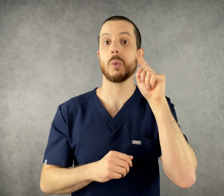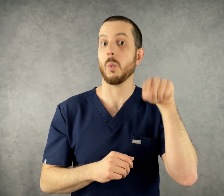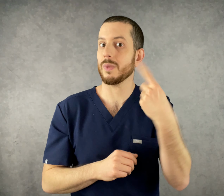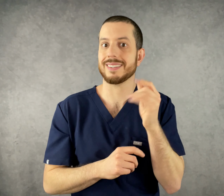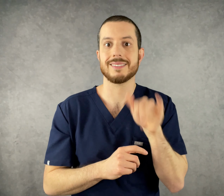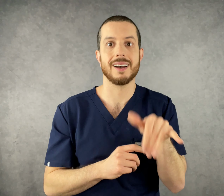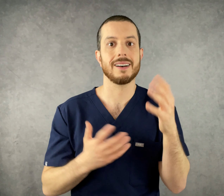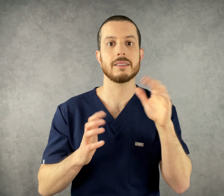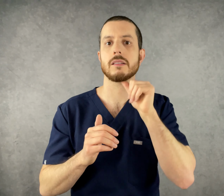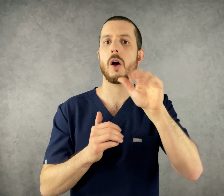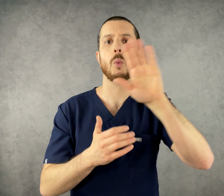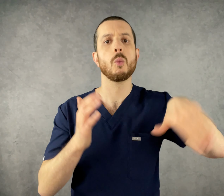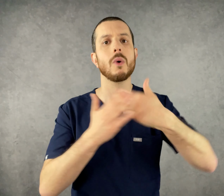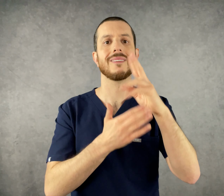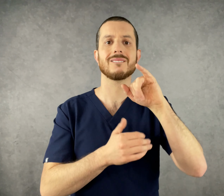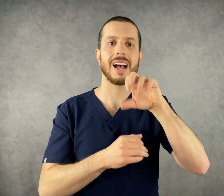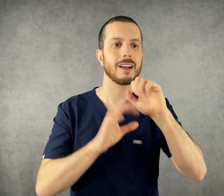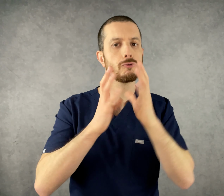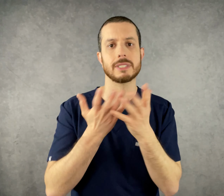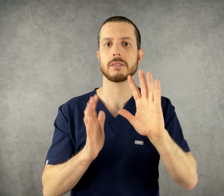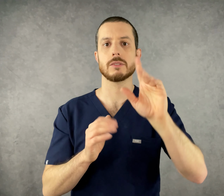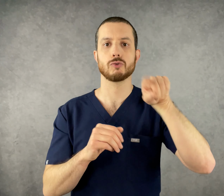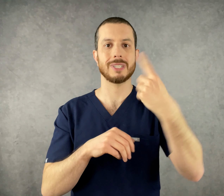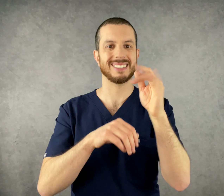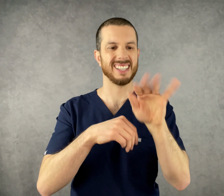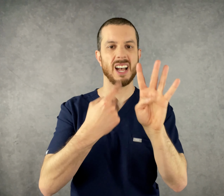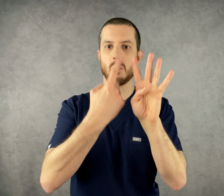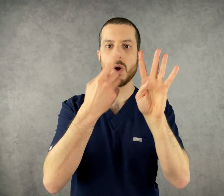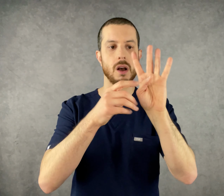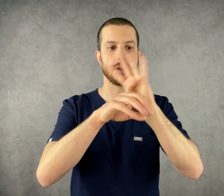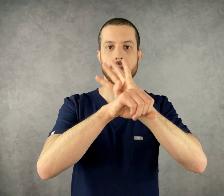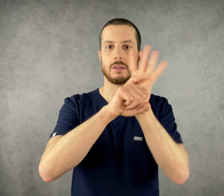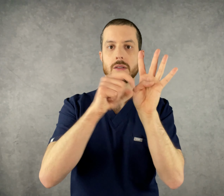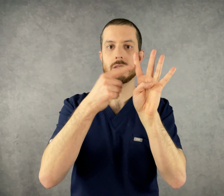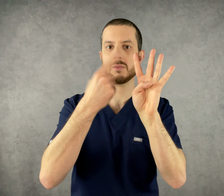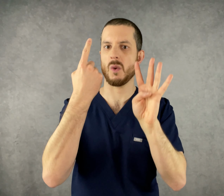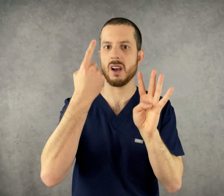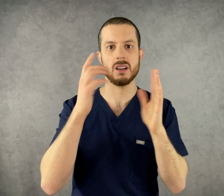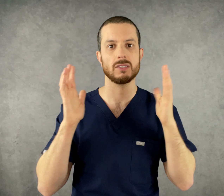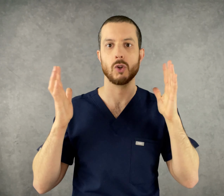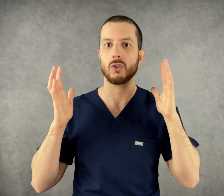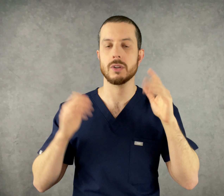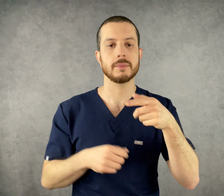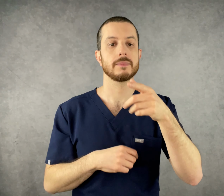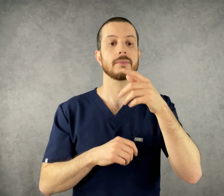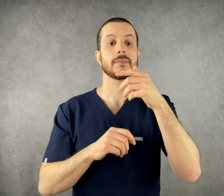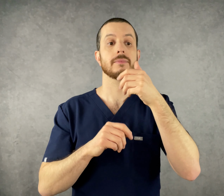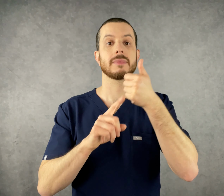Remember, this is just the spike protein and not the entire virus. That's all!